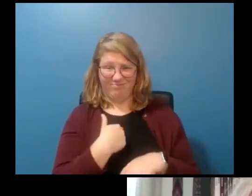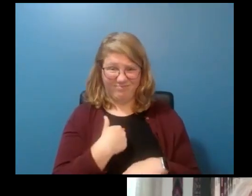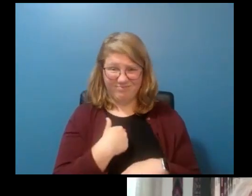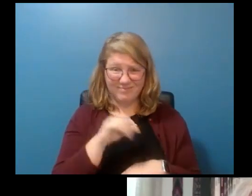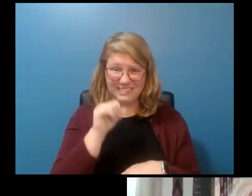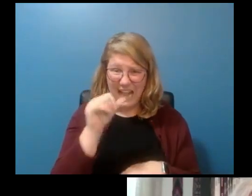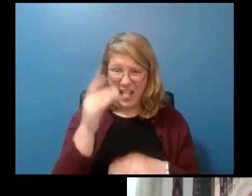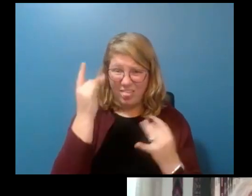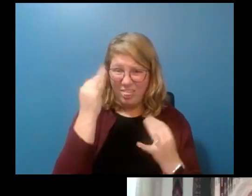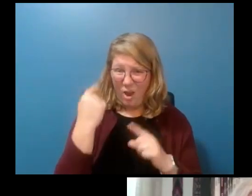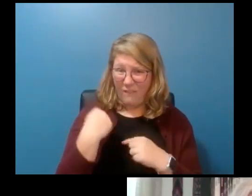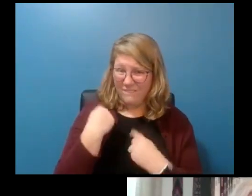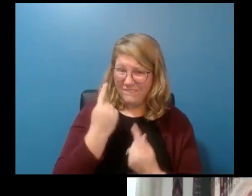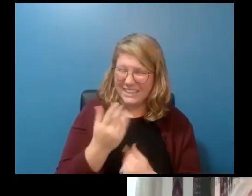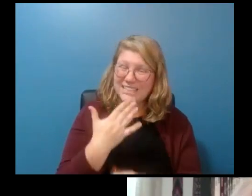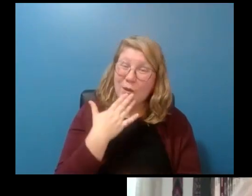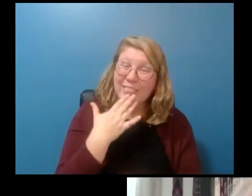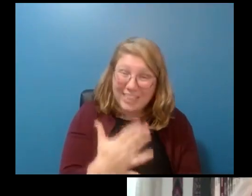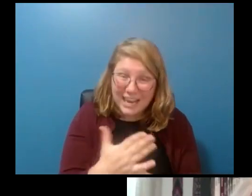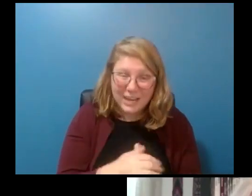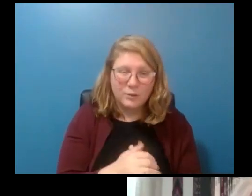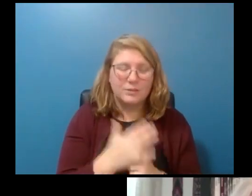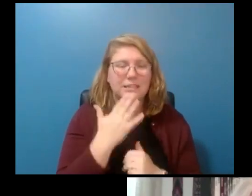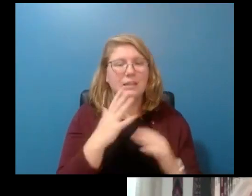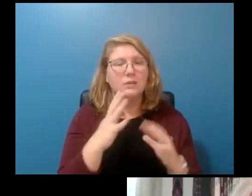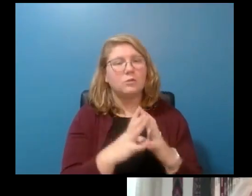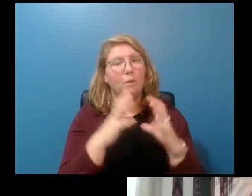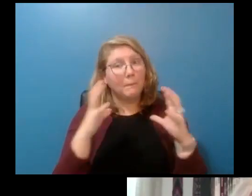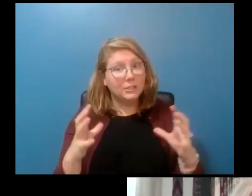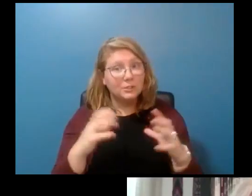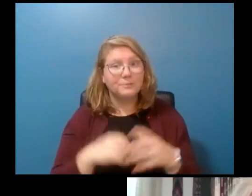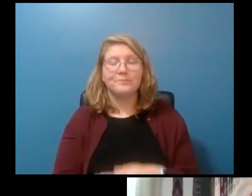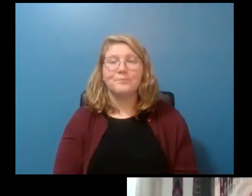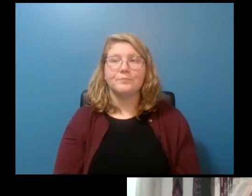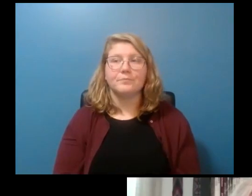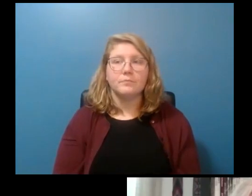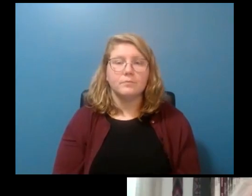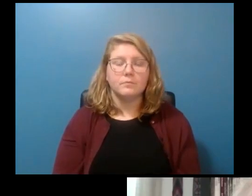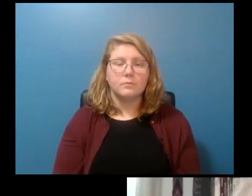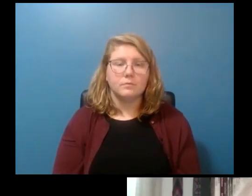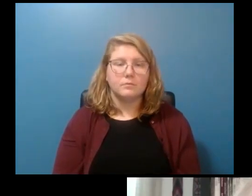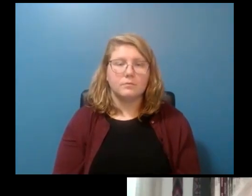have specific ones for the BIPOC community and LGBTQ community to make sure people have a safe